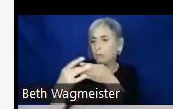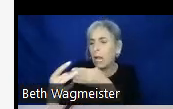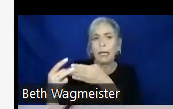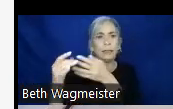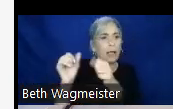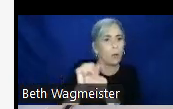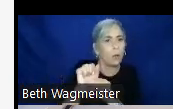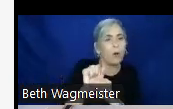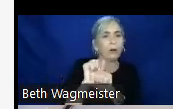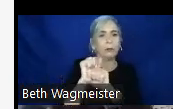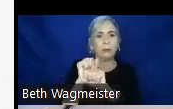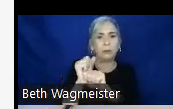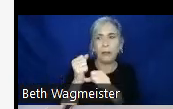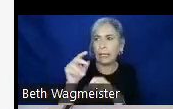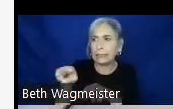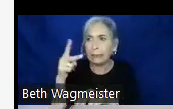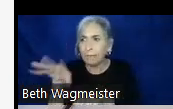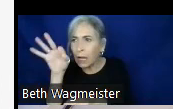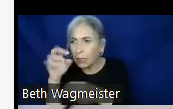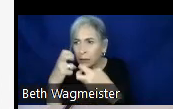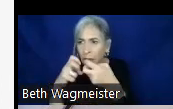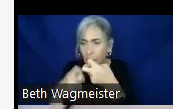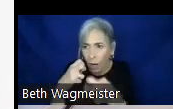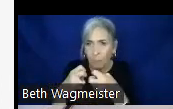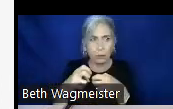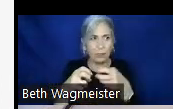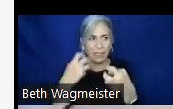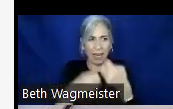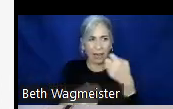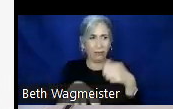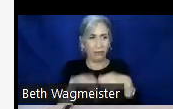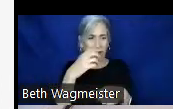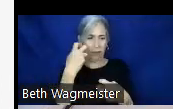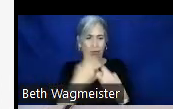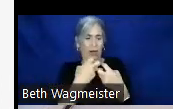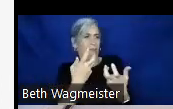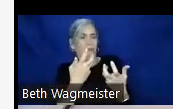because there is a problem there, like it is hard to find the right information. But it is also the